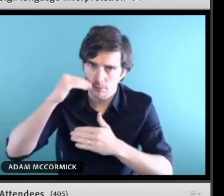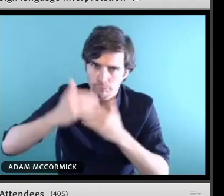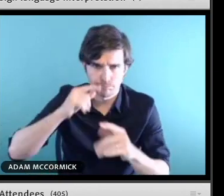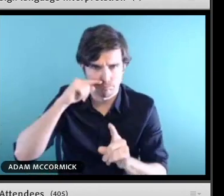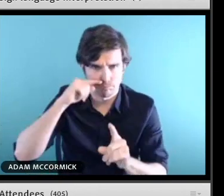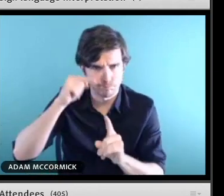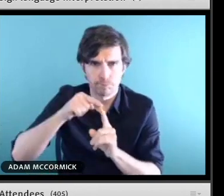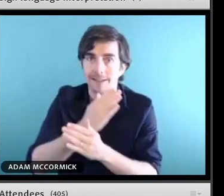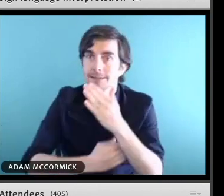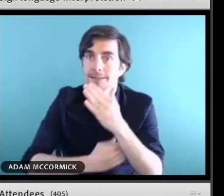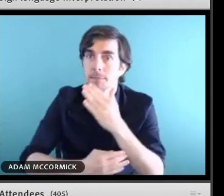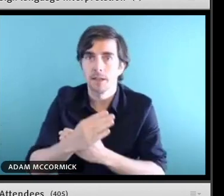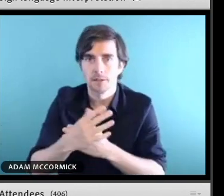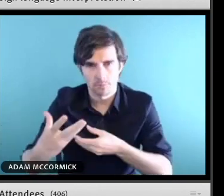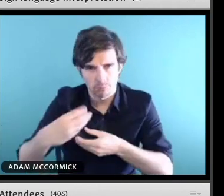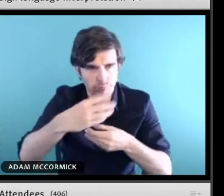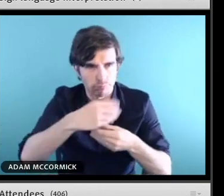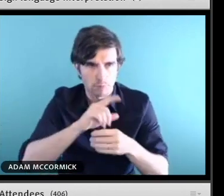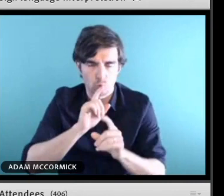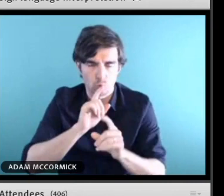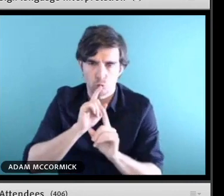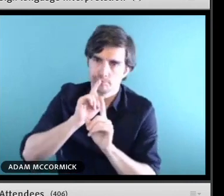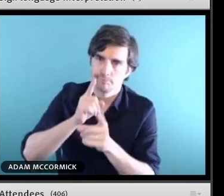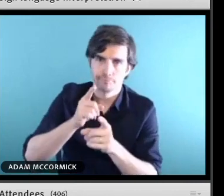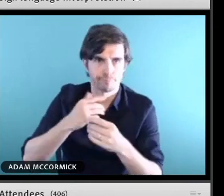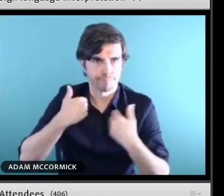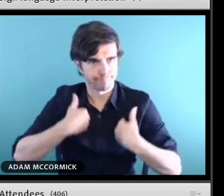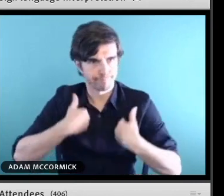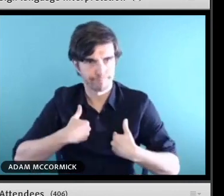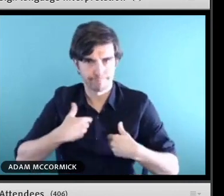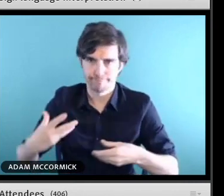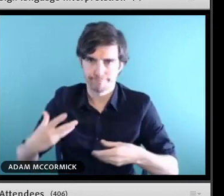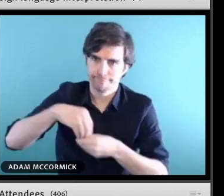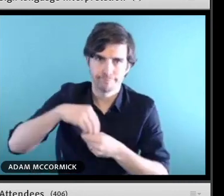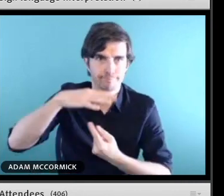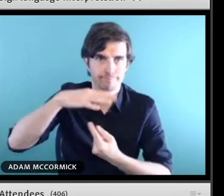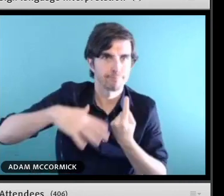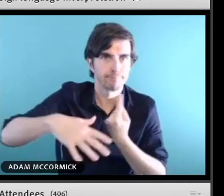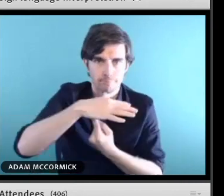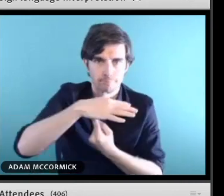of those specific challenges that we face in those settings. For example, some of the